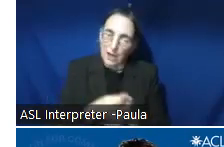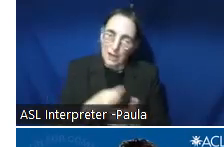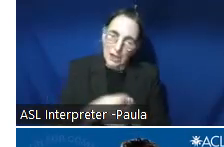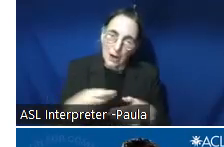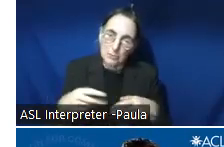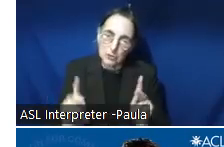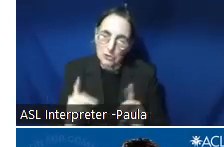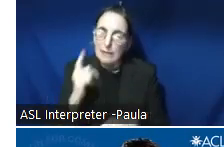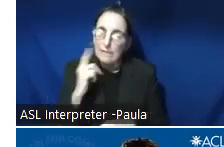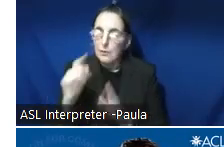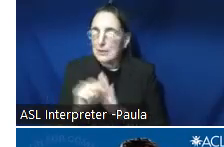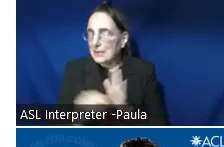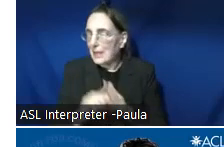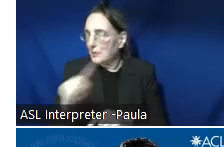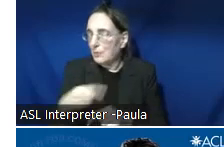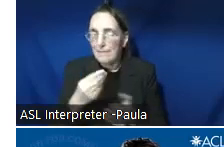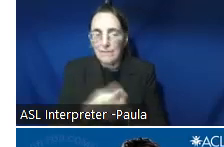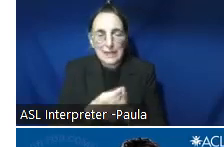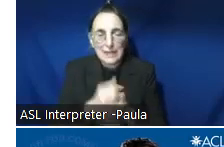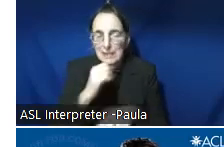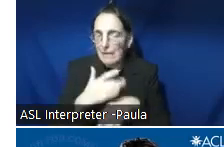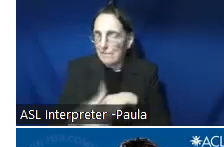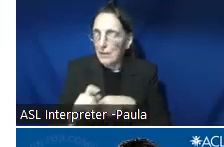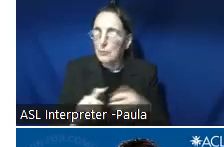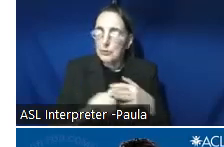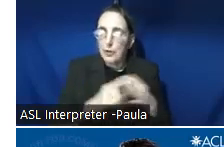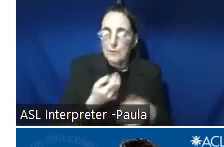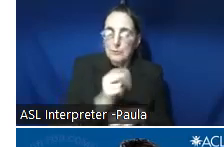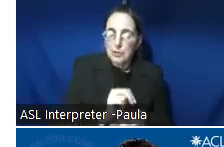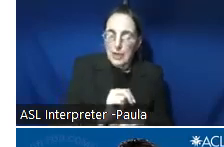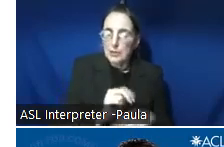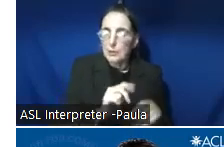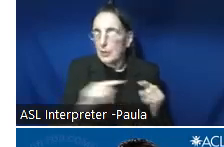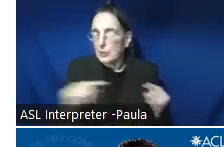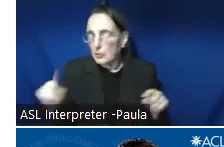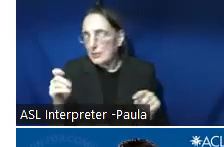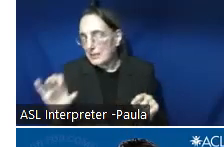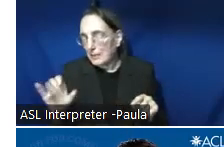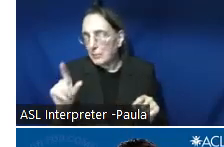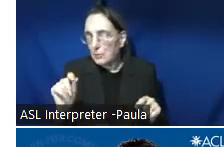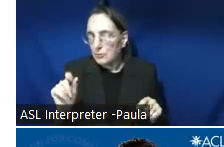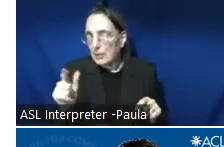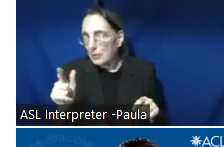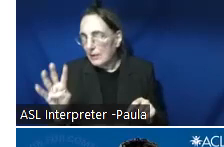for 12 months starting from January through December 2024. States selected to participate in the accelerator will need